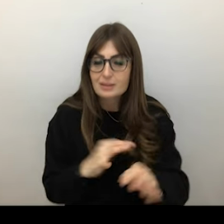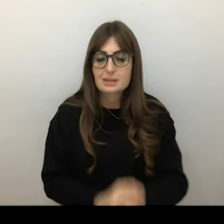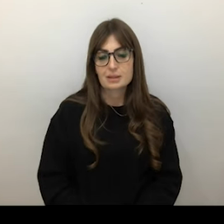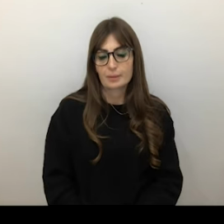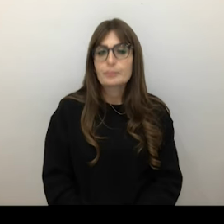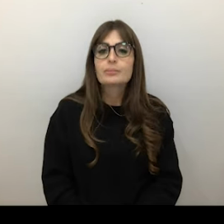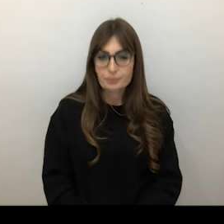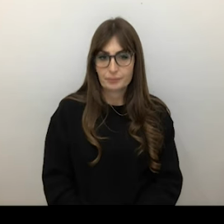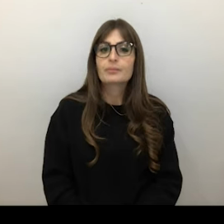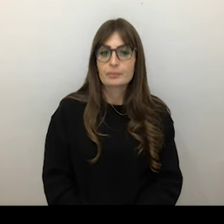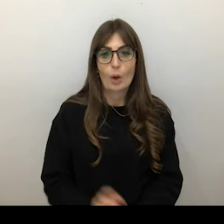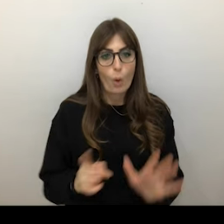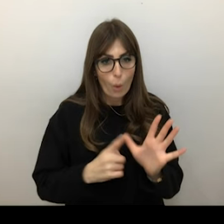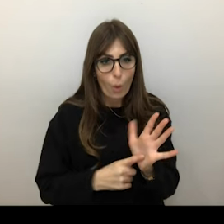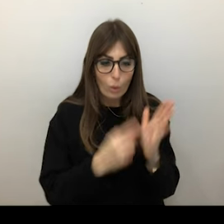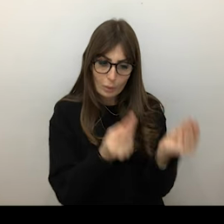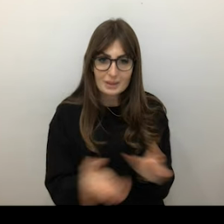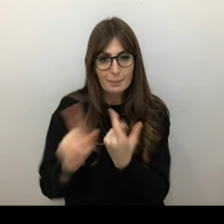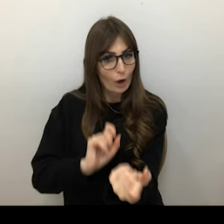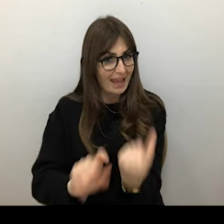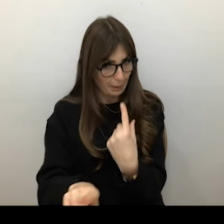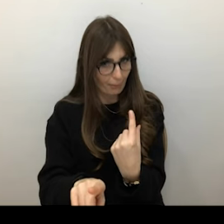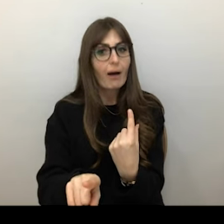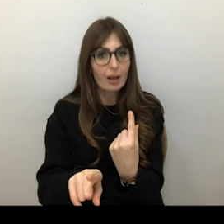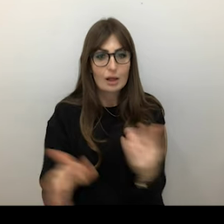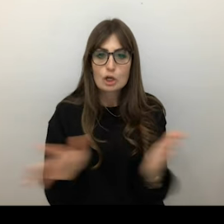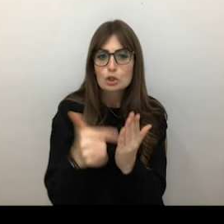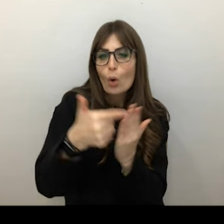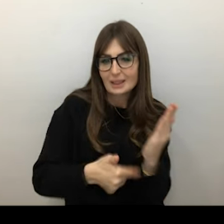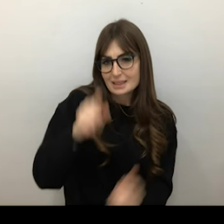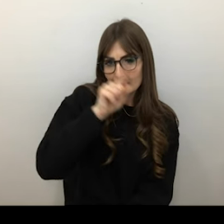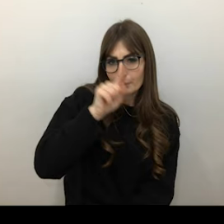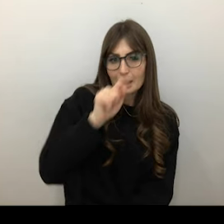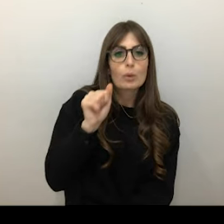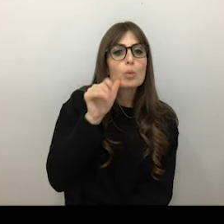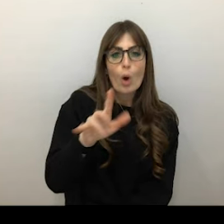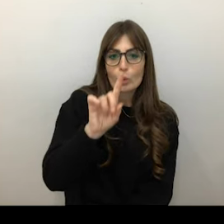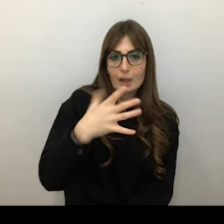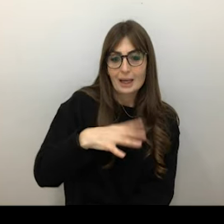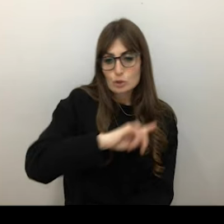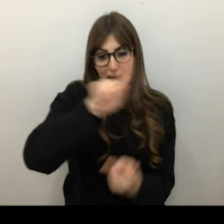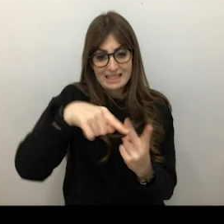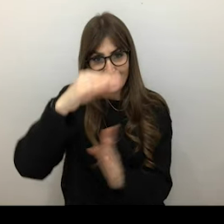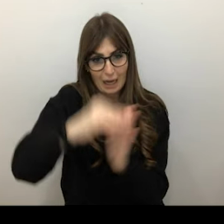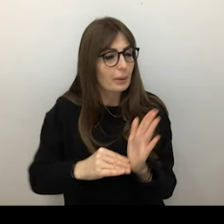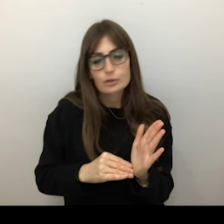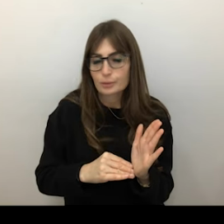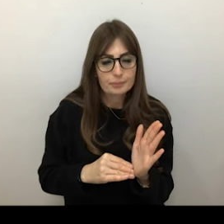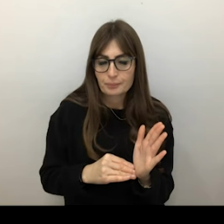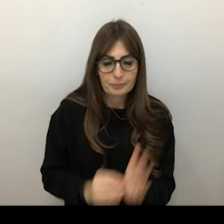All Stage 2 materials will be submitted by email. So shortlisted applicants will not need to complete a second application form.